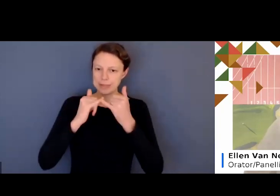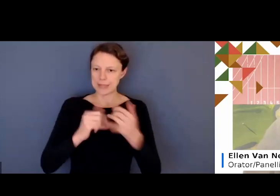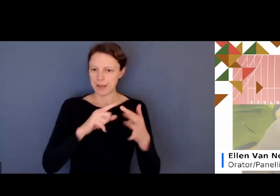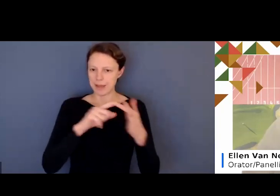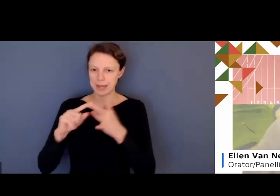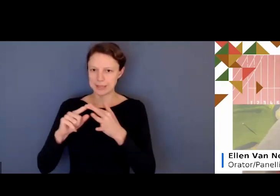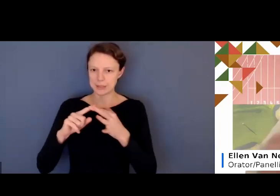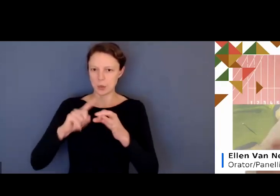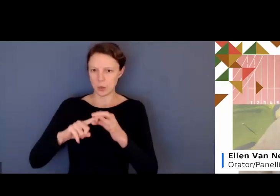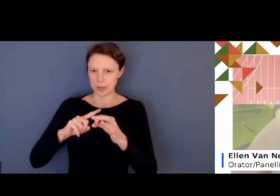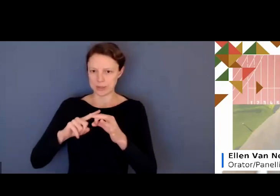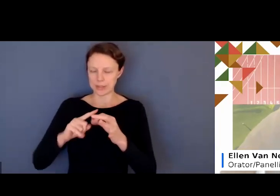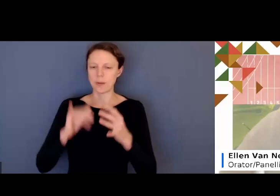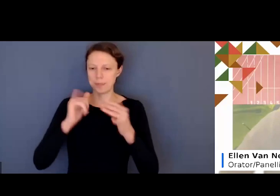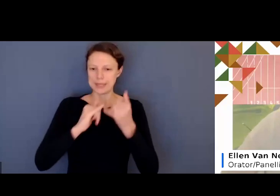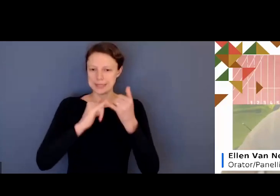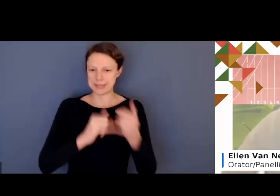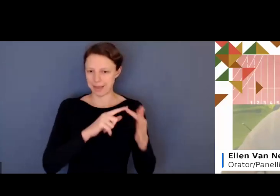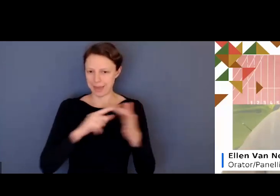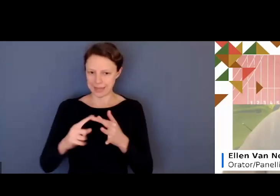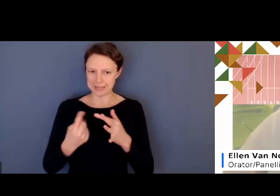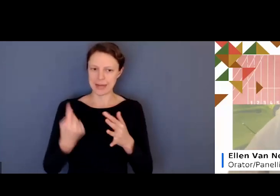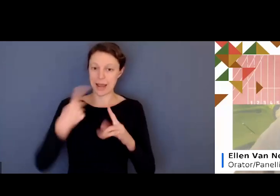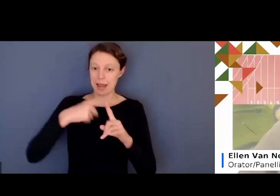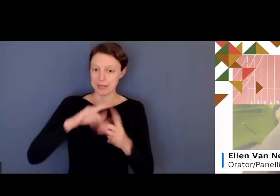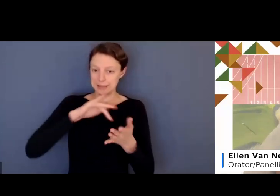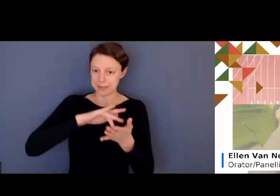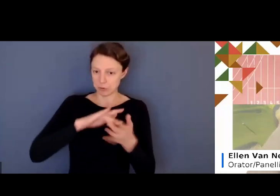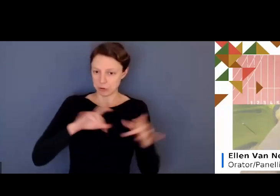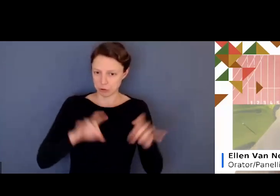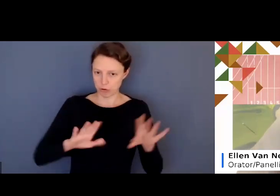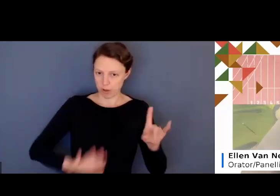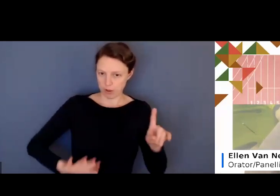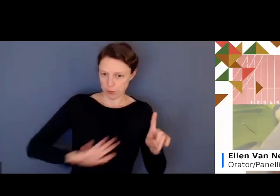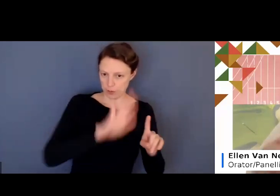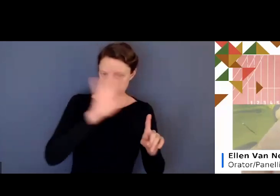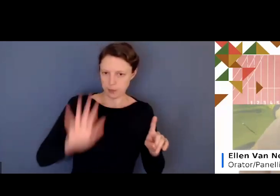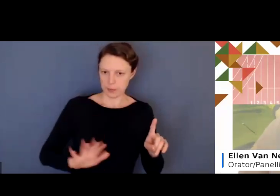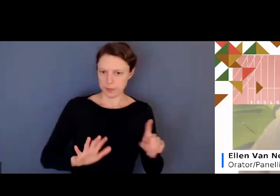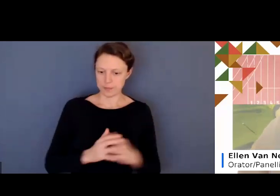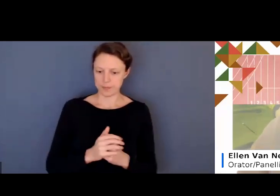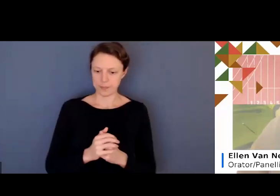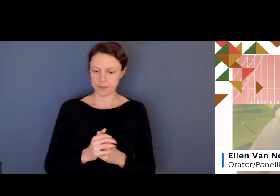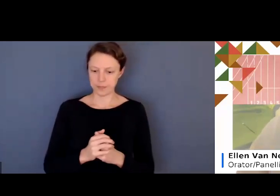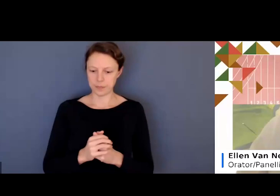Sorry Southeast and Central Australia and Woggabaliri is the collective name